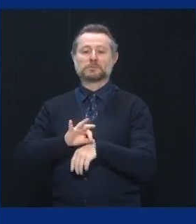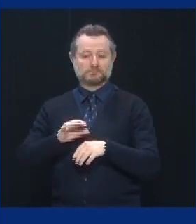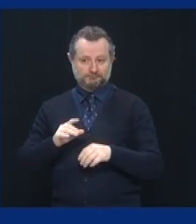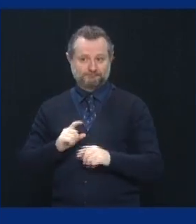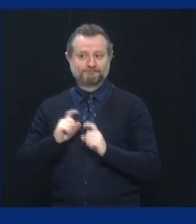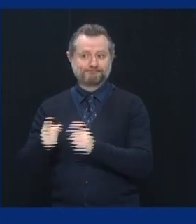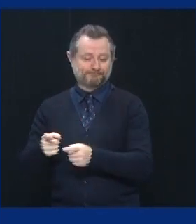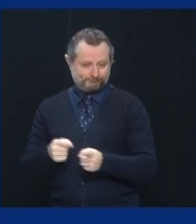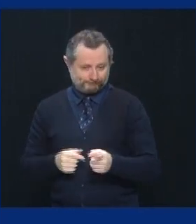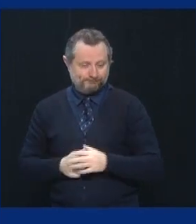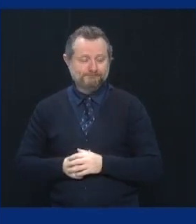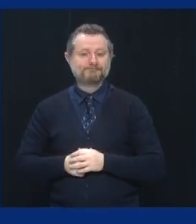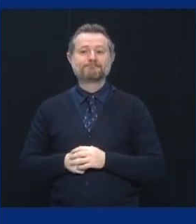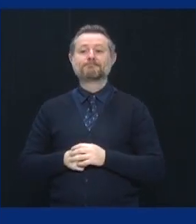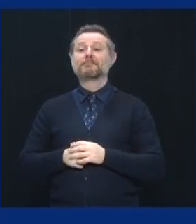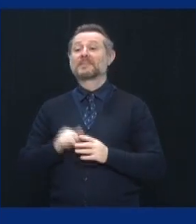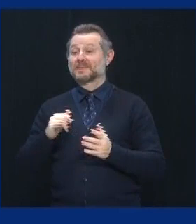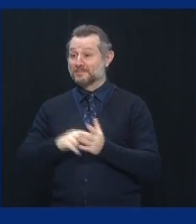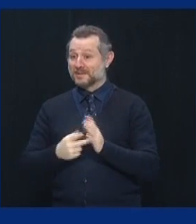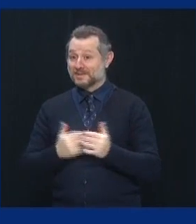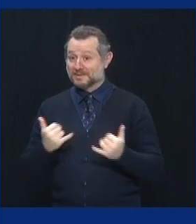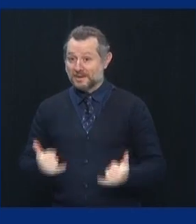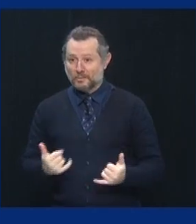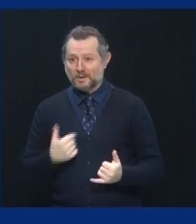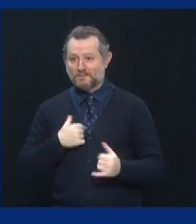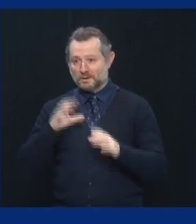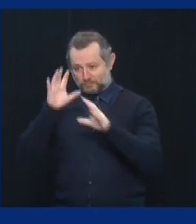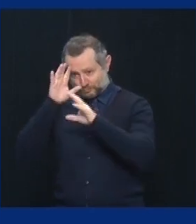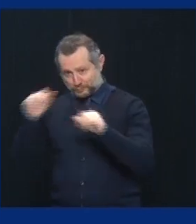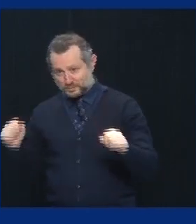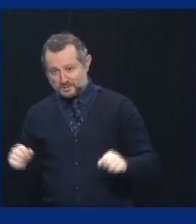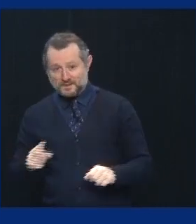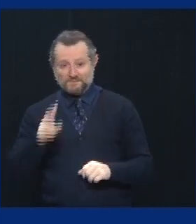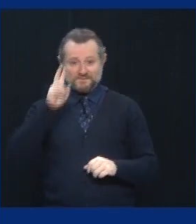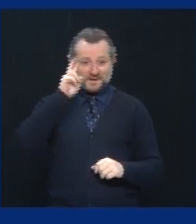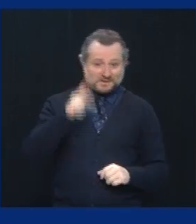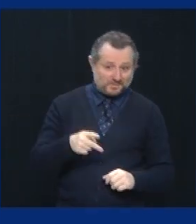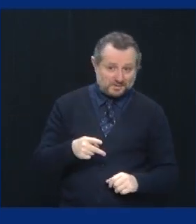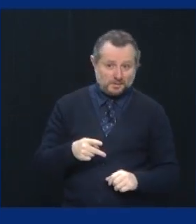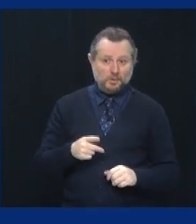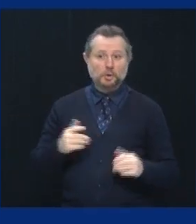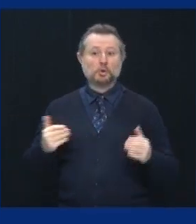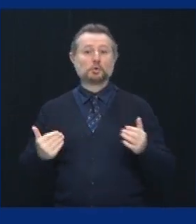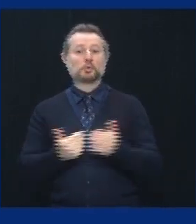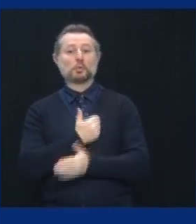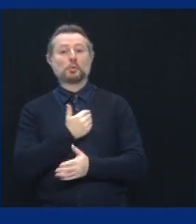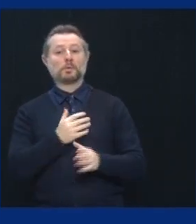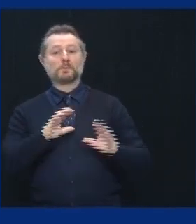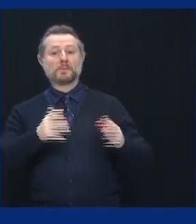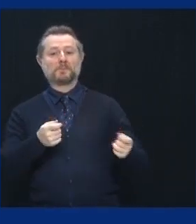STATEWIDE AND MORE THAN 300 CHURCHES THROUGH THE GOVERNOR'S VACCINE EQUITY TASK FORCE.